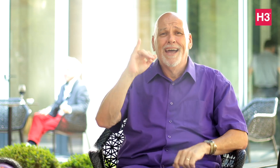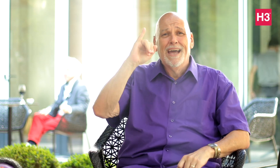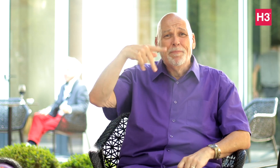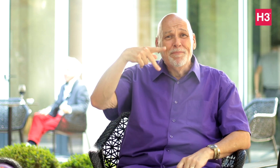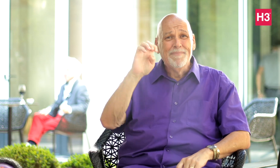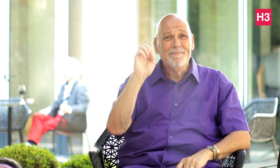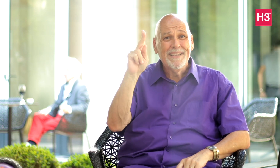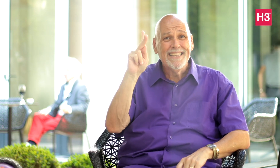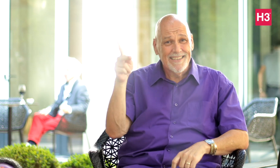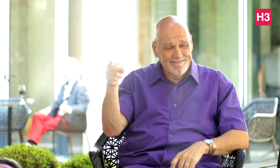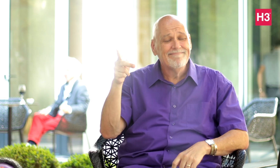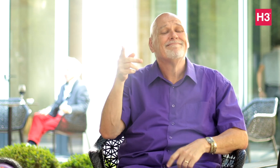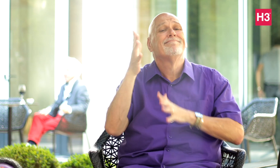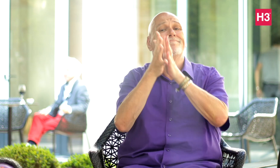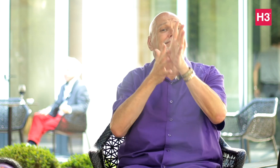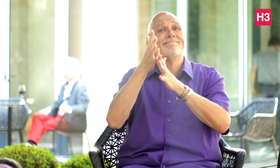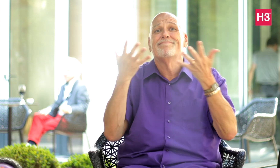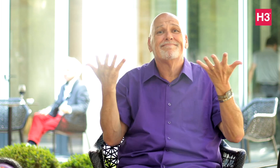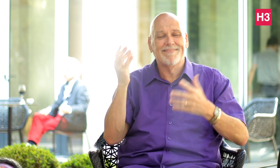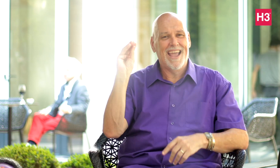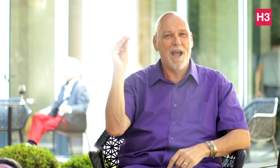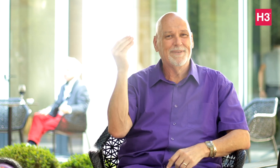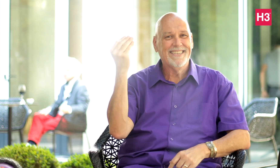Her name is Ipek and this is her sign name.